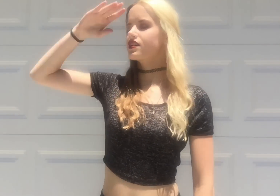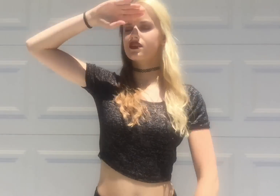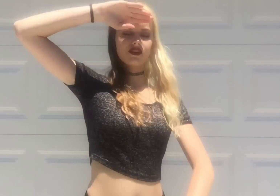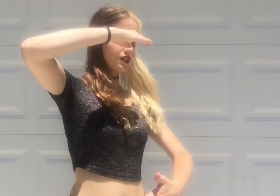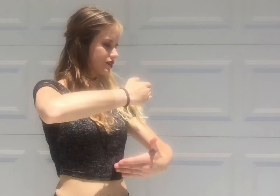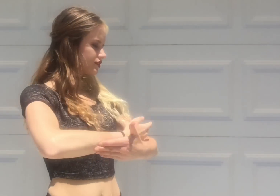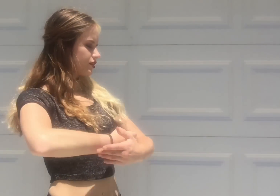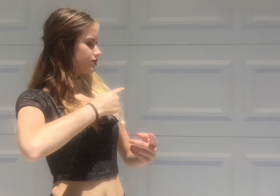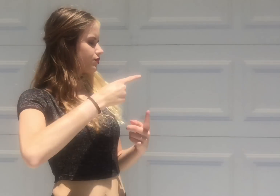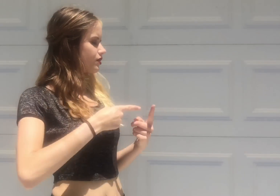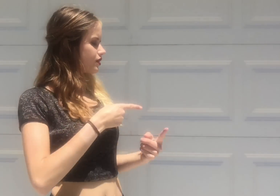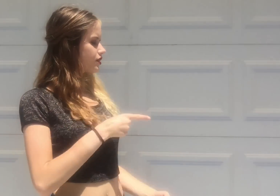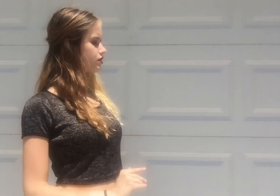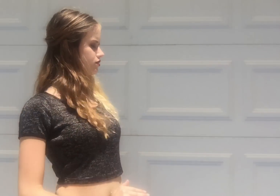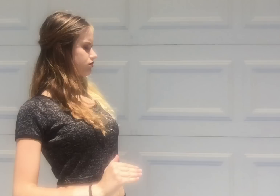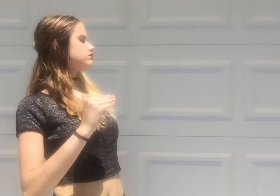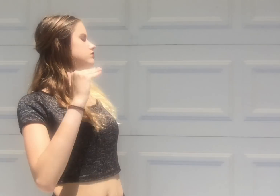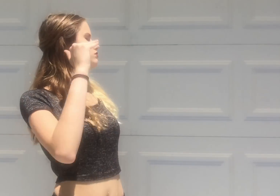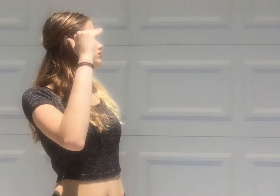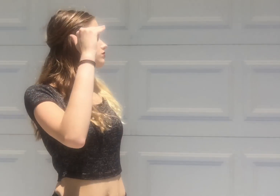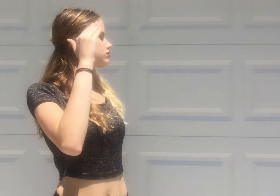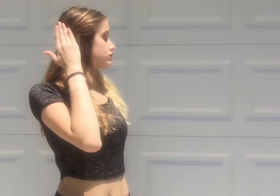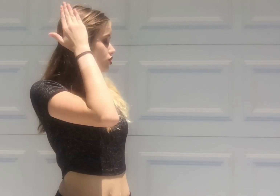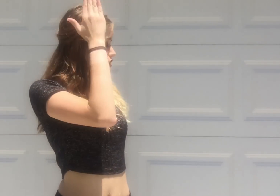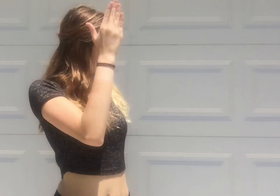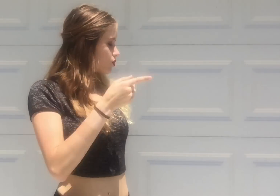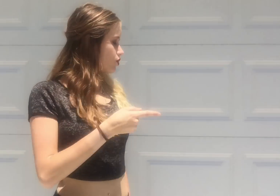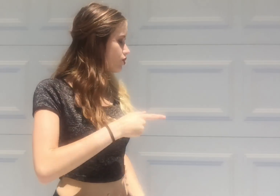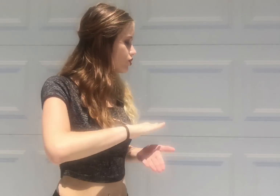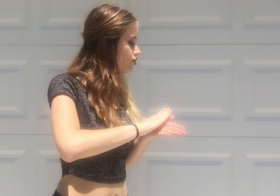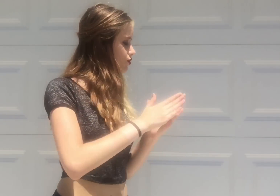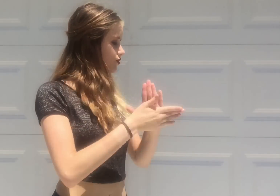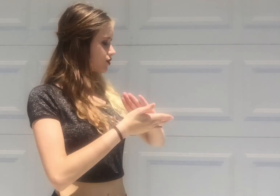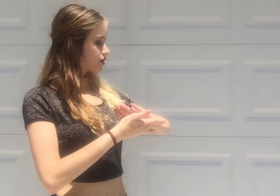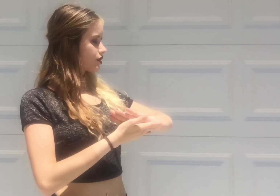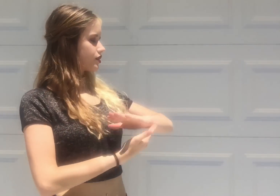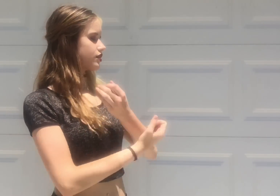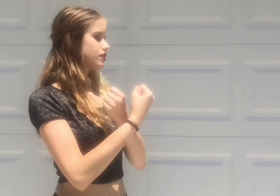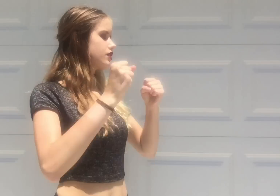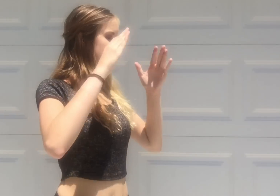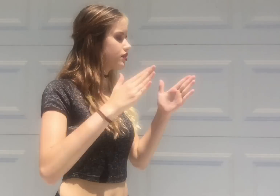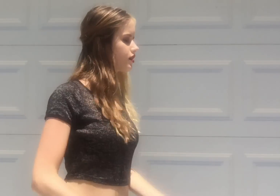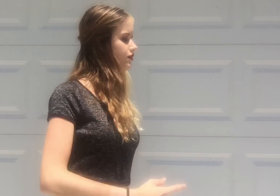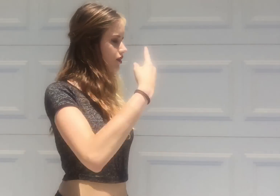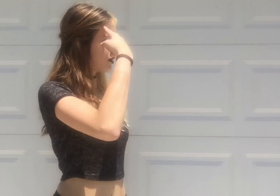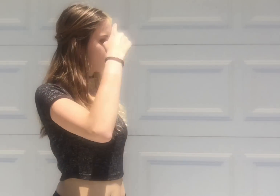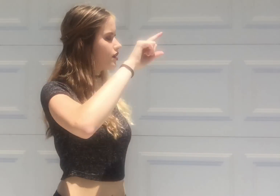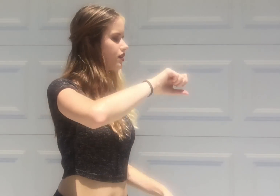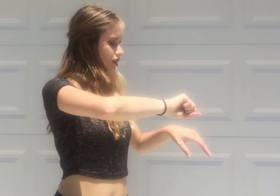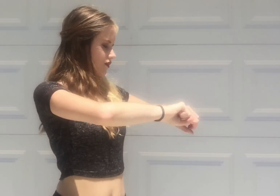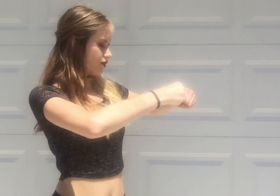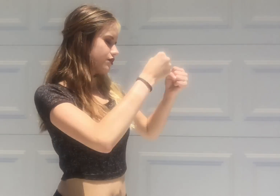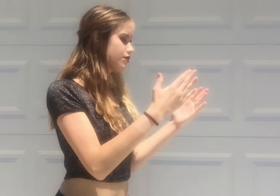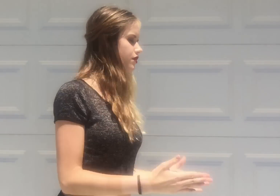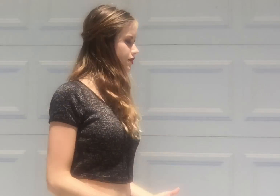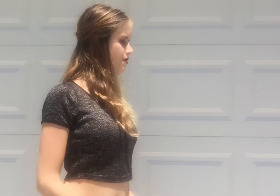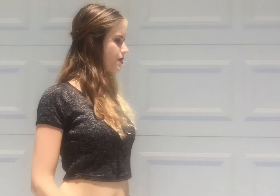He said, "Son when you grow up, Would you be the saviour of the broken,